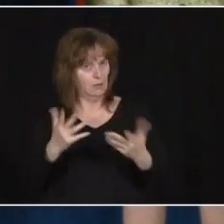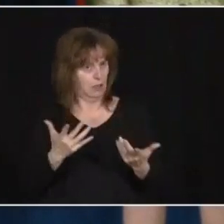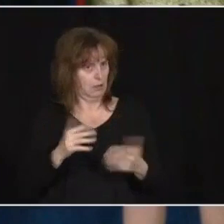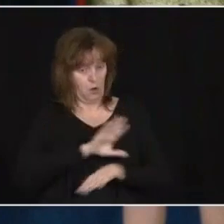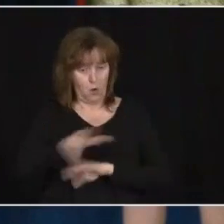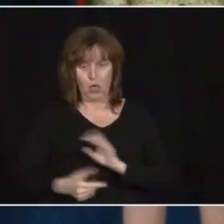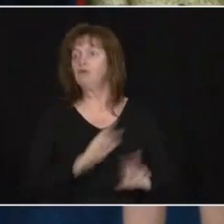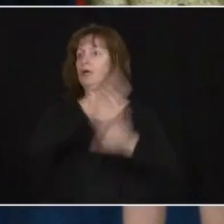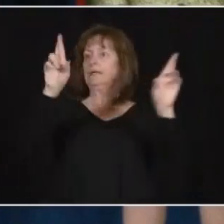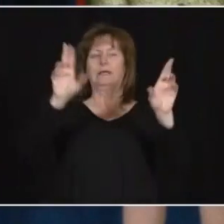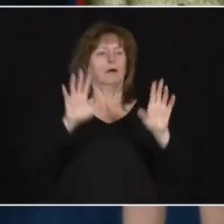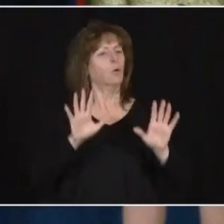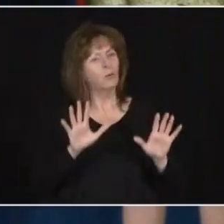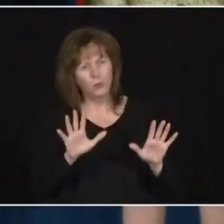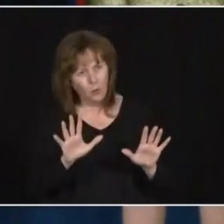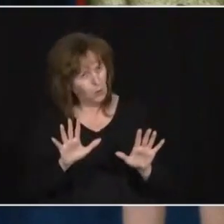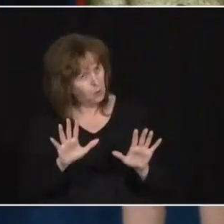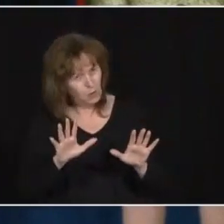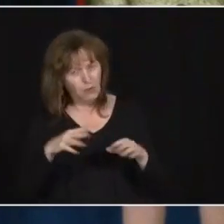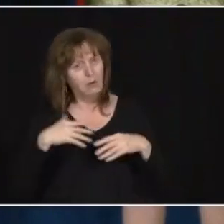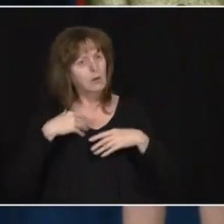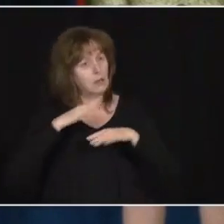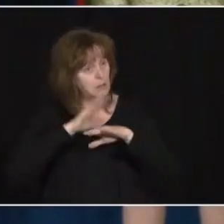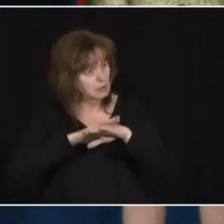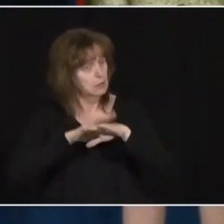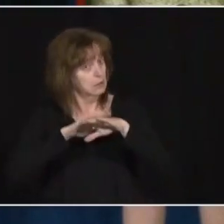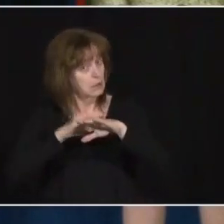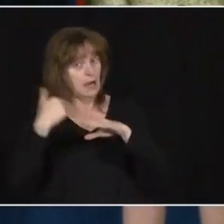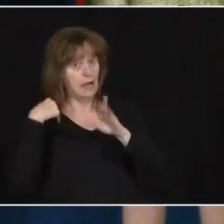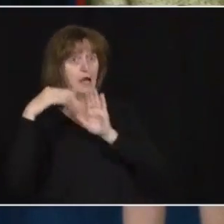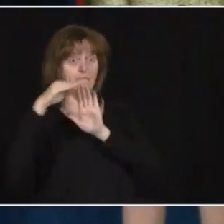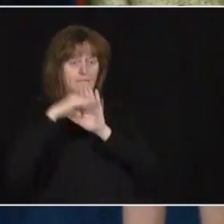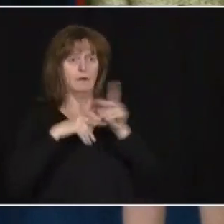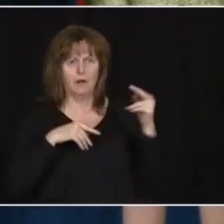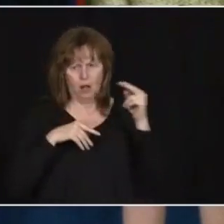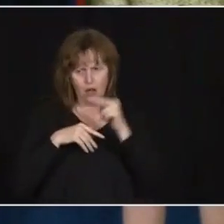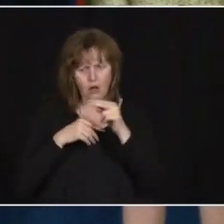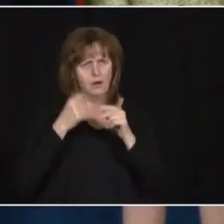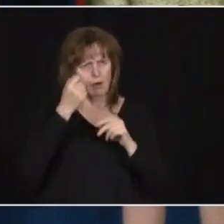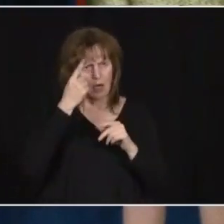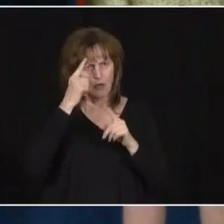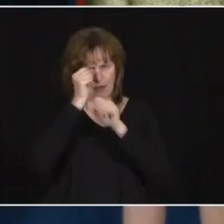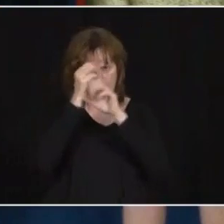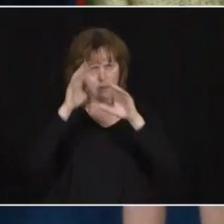place and to make sure they have the proper structures in place. I'm feeling more positive.